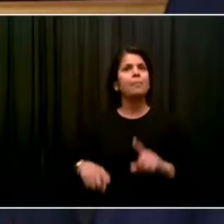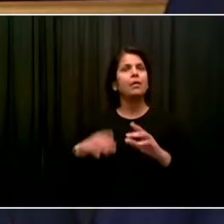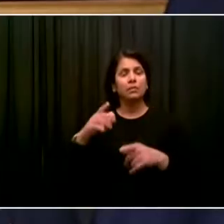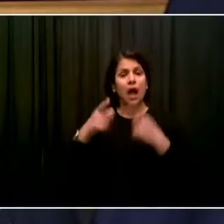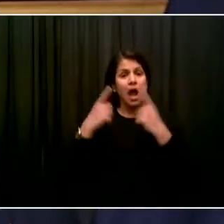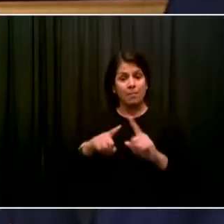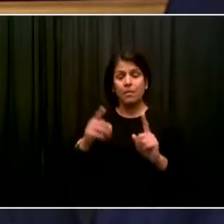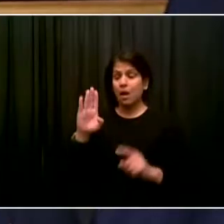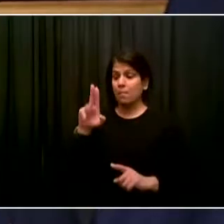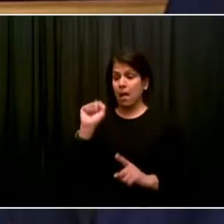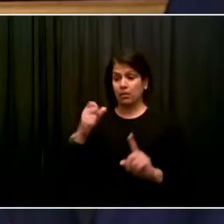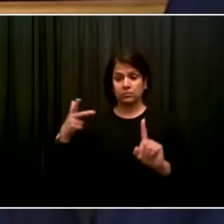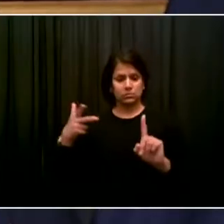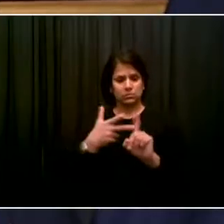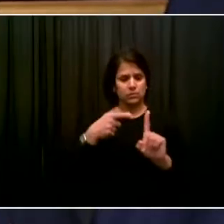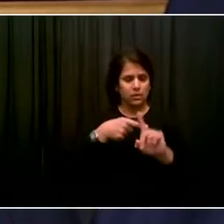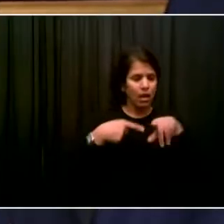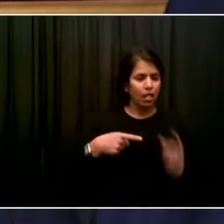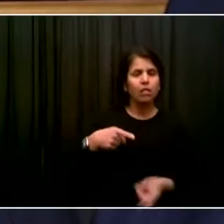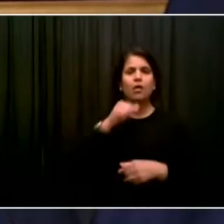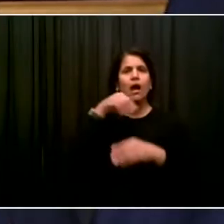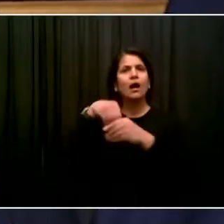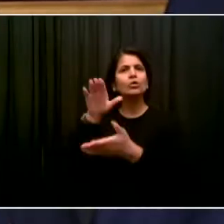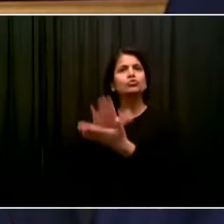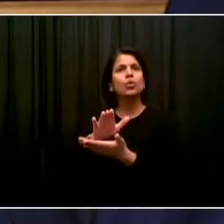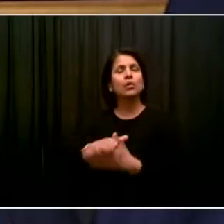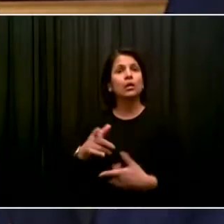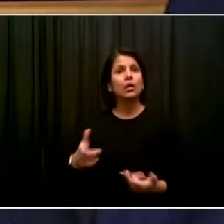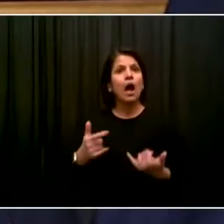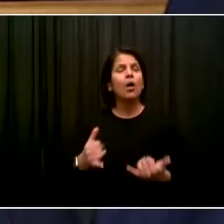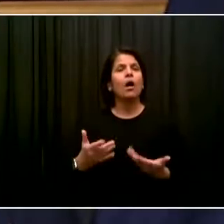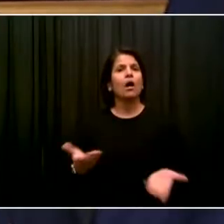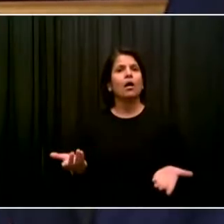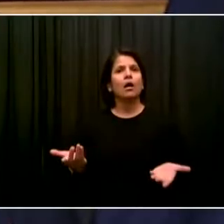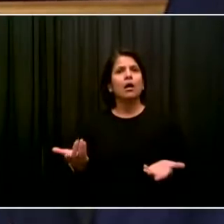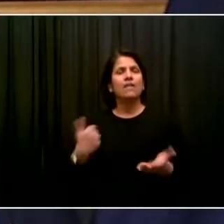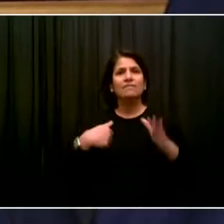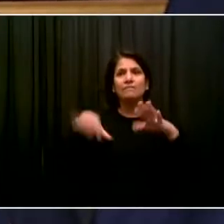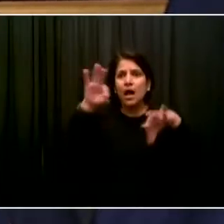WHO WAS STRUCK BY A SCHOOL BUS